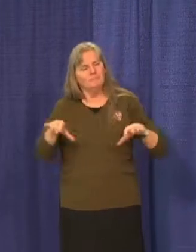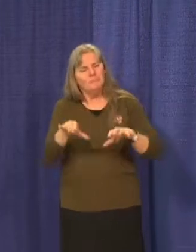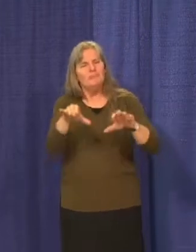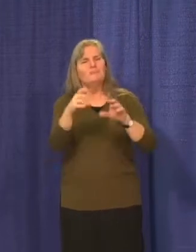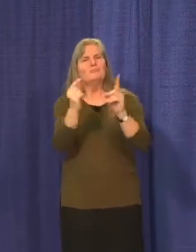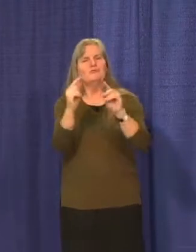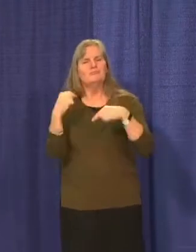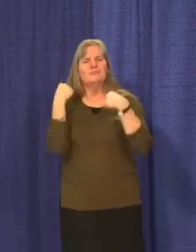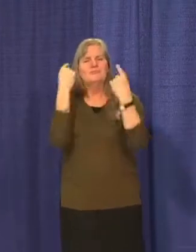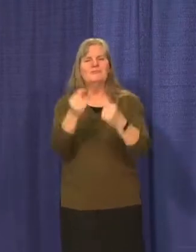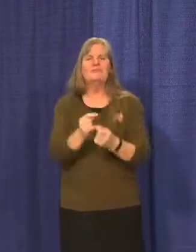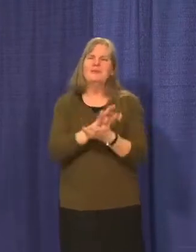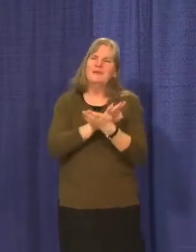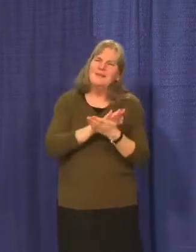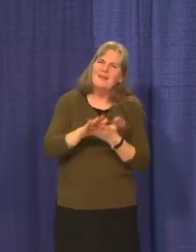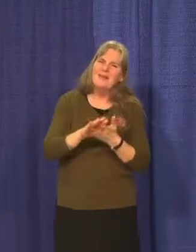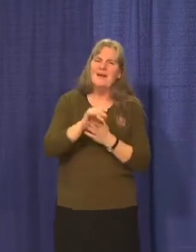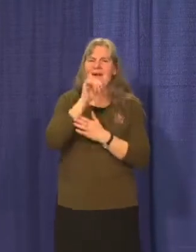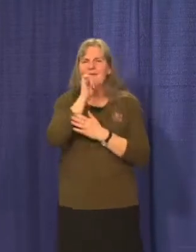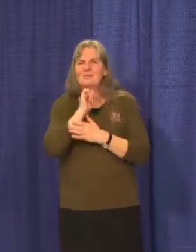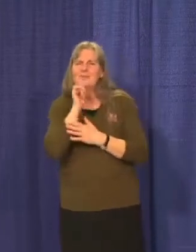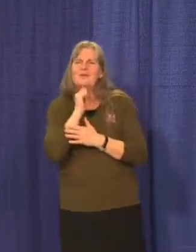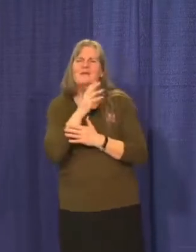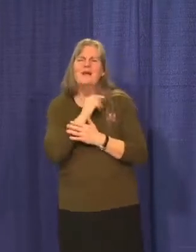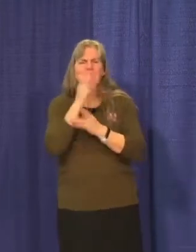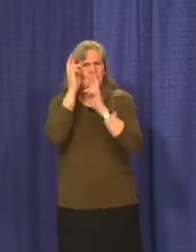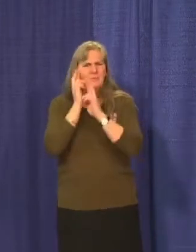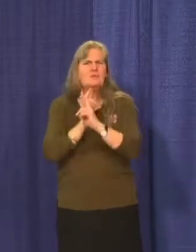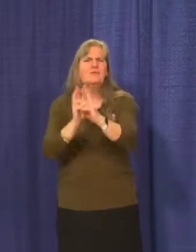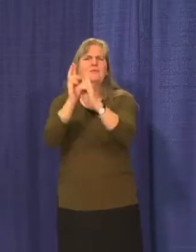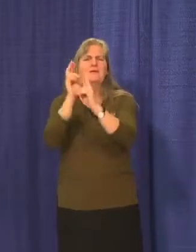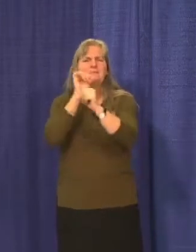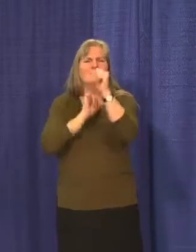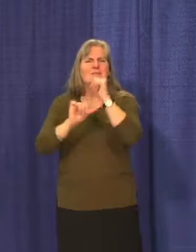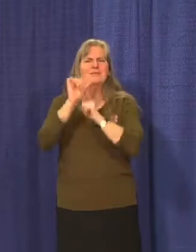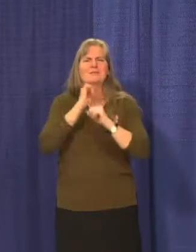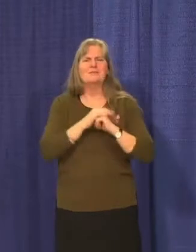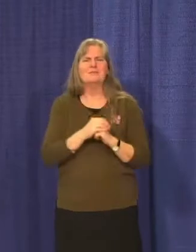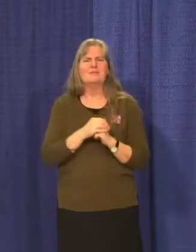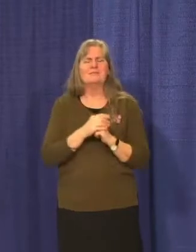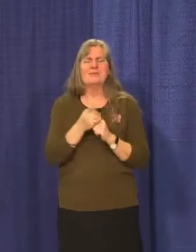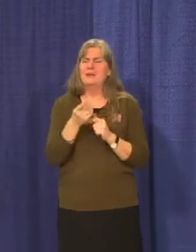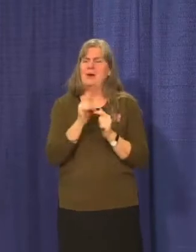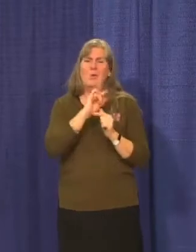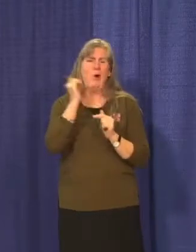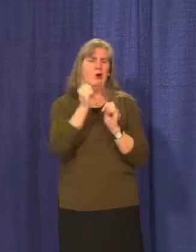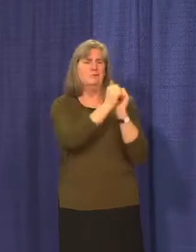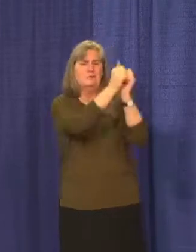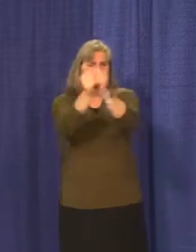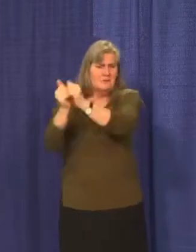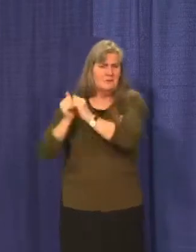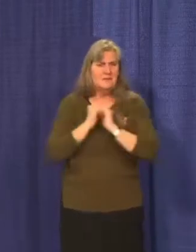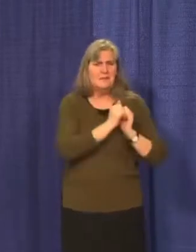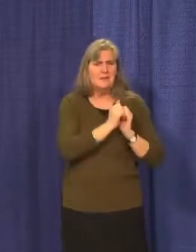your ongoing efforts. Remember to be kind, patient, and respectful of one another.